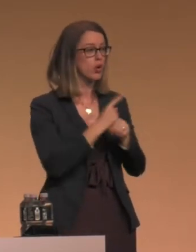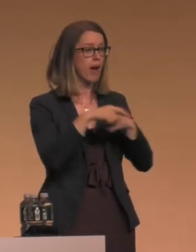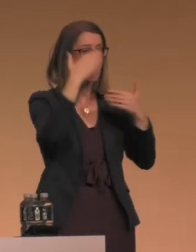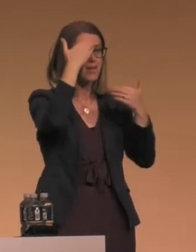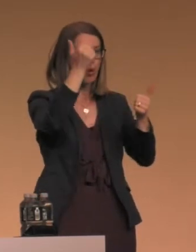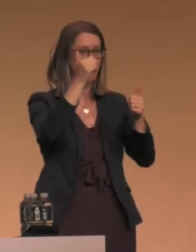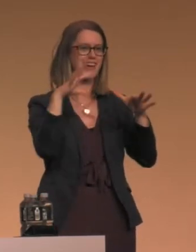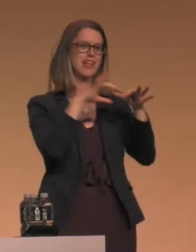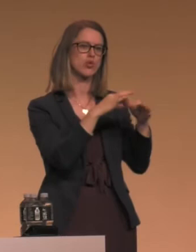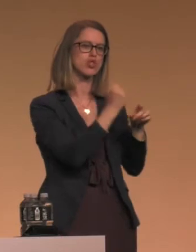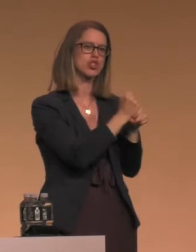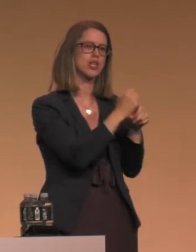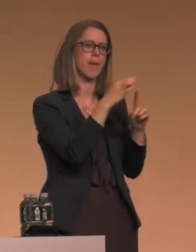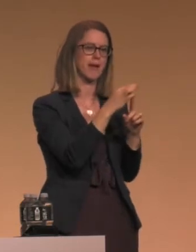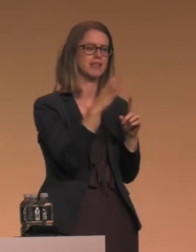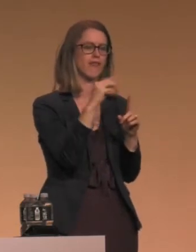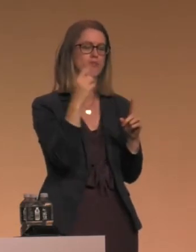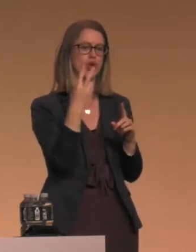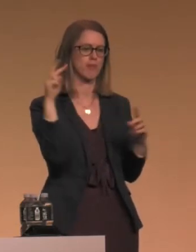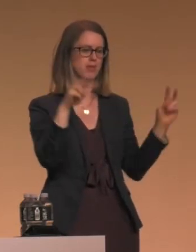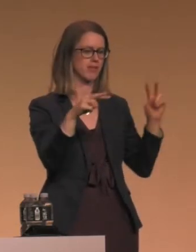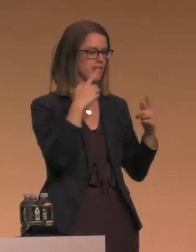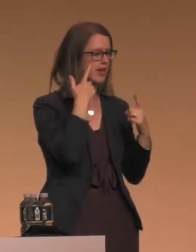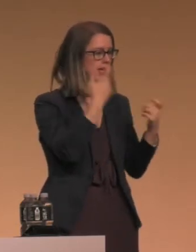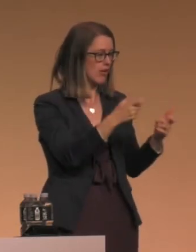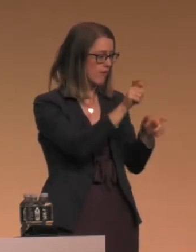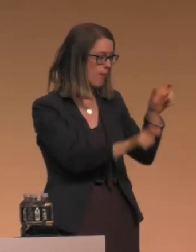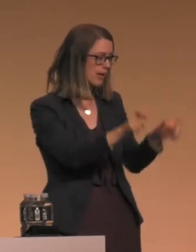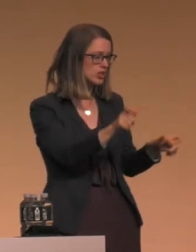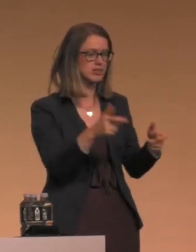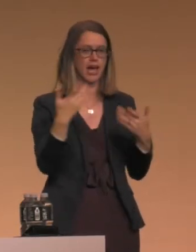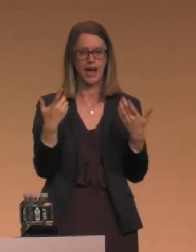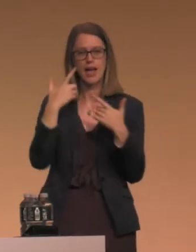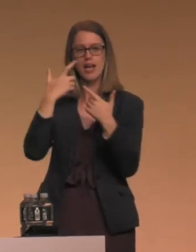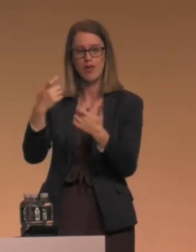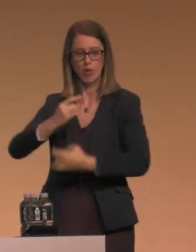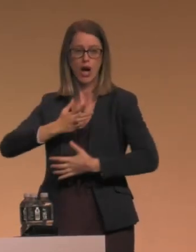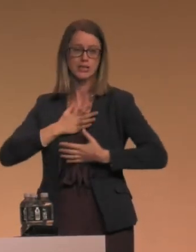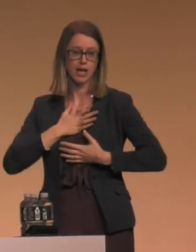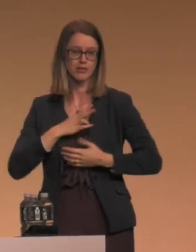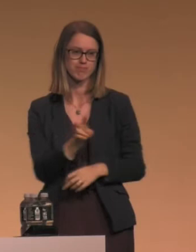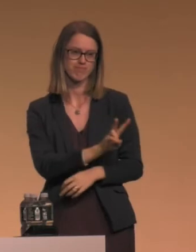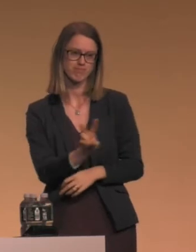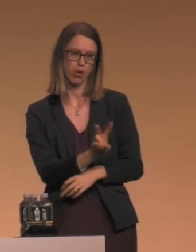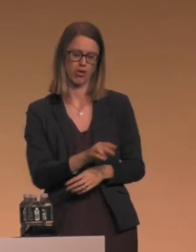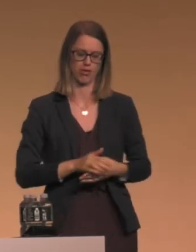and general practice from two perspectives, caring for our patients and caring for ourselves.